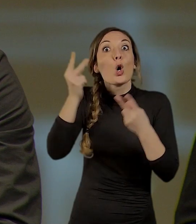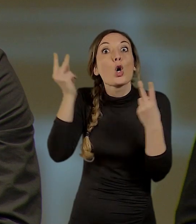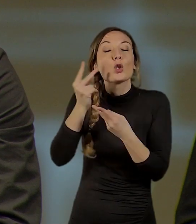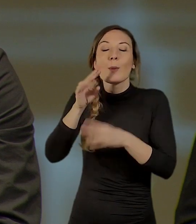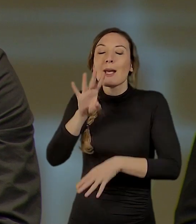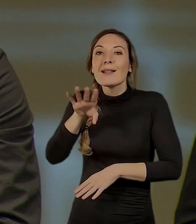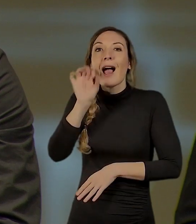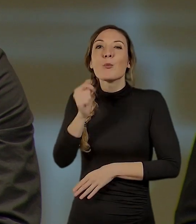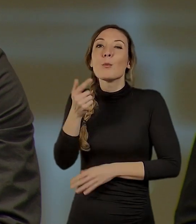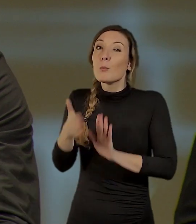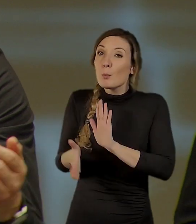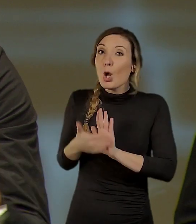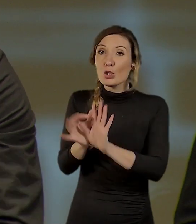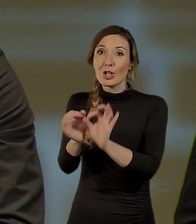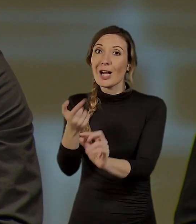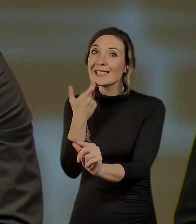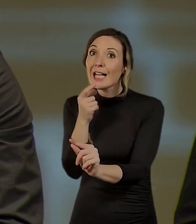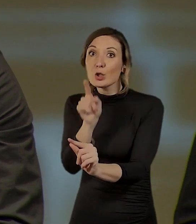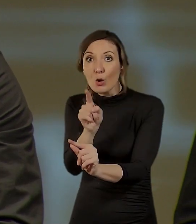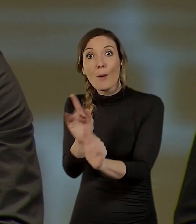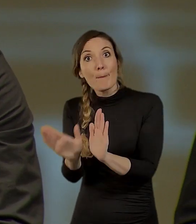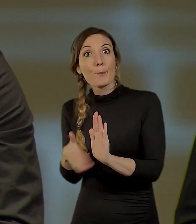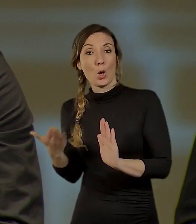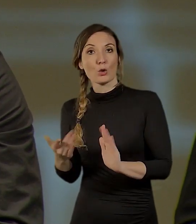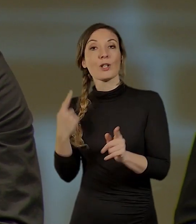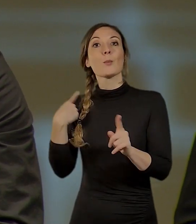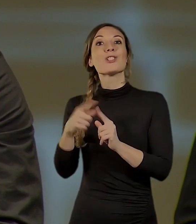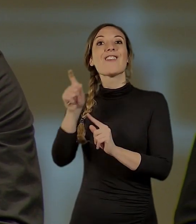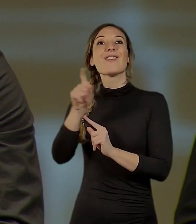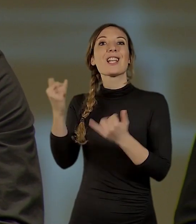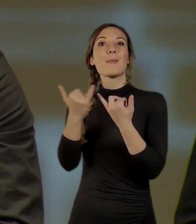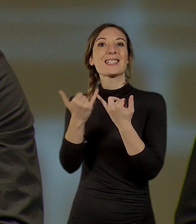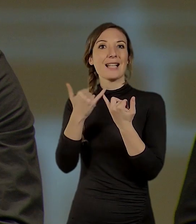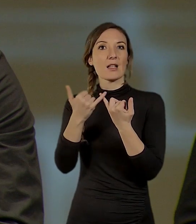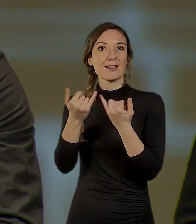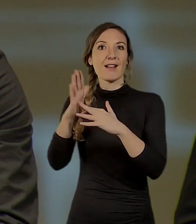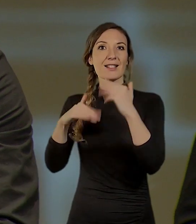Not everything, but a lot of things were changed. And we really